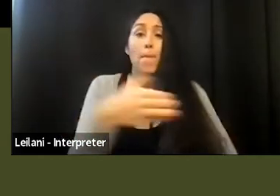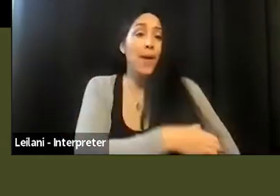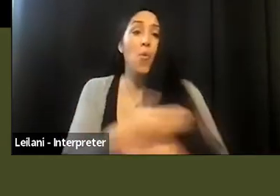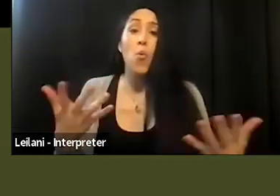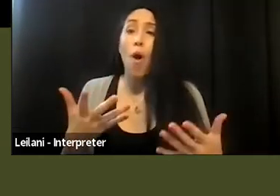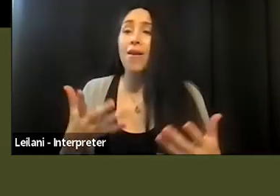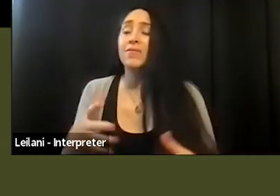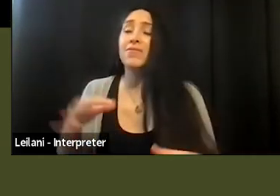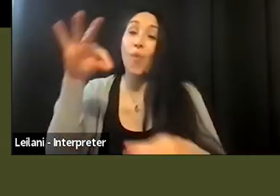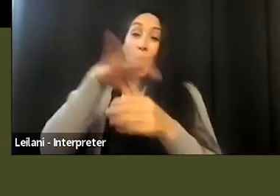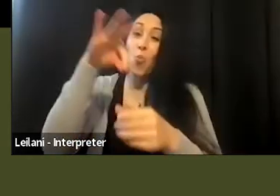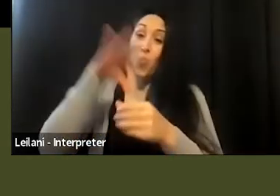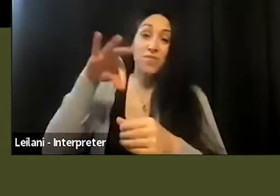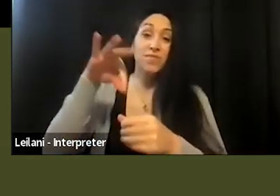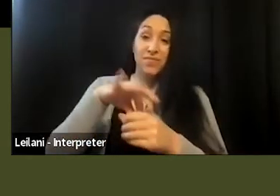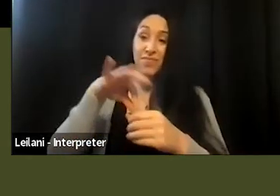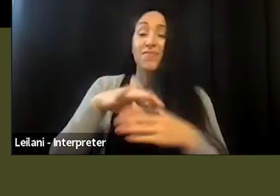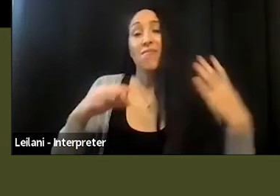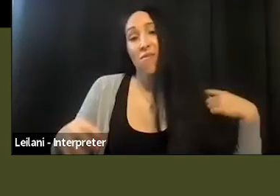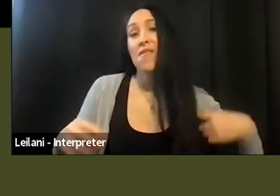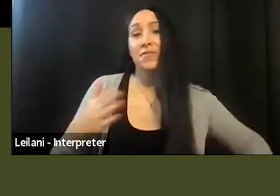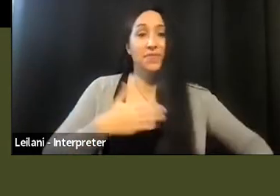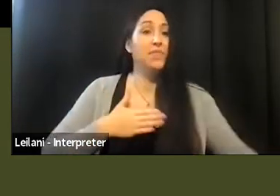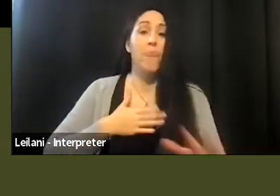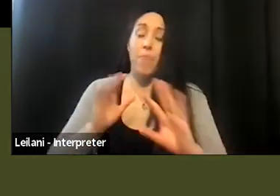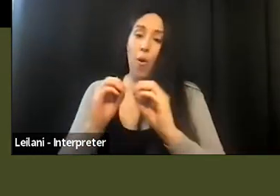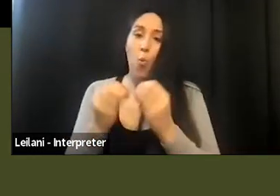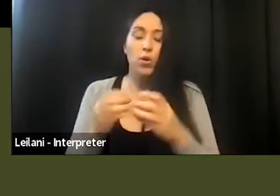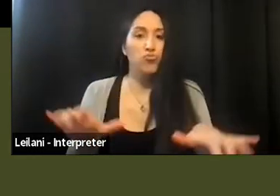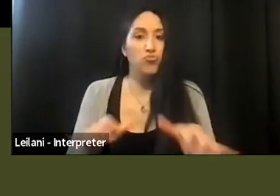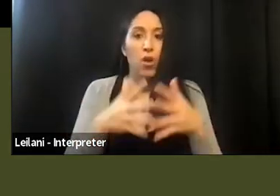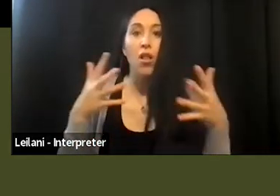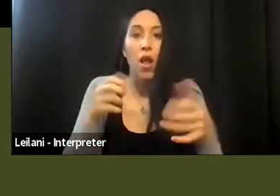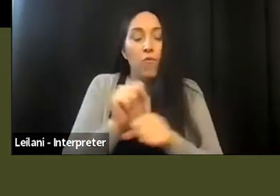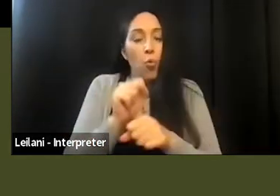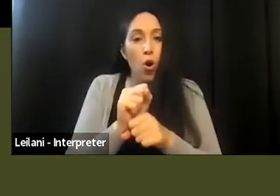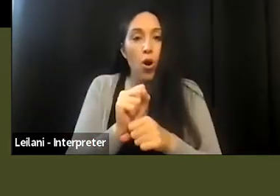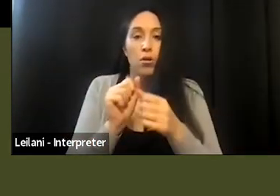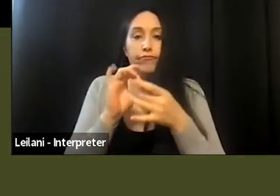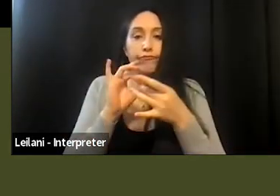And my organization does a lot with voting and making sure that people with disabilities